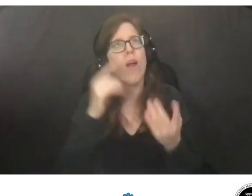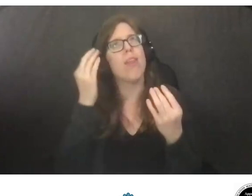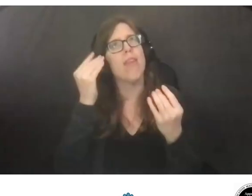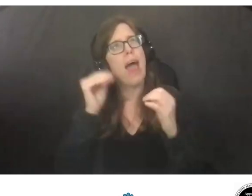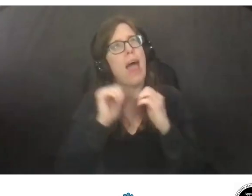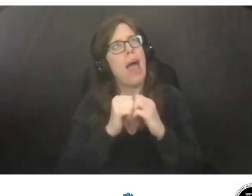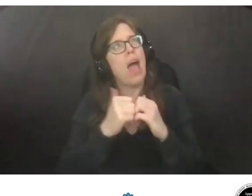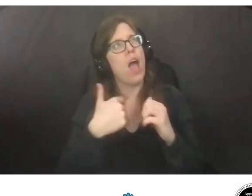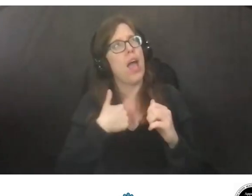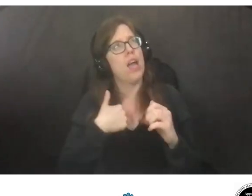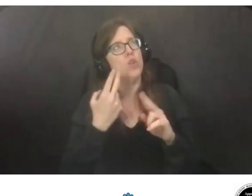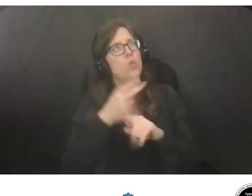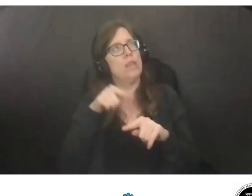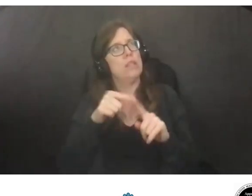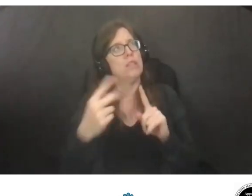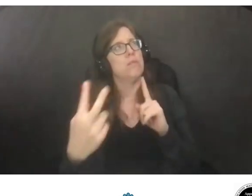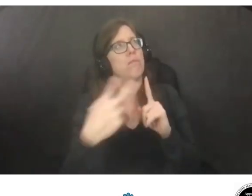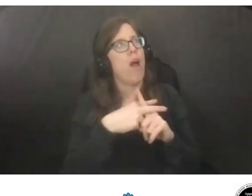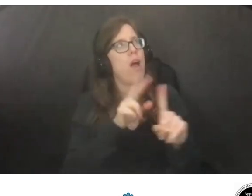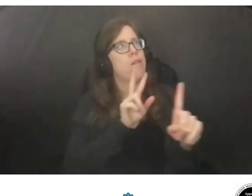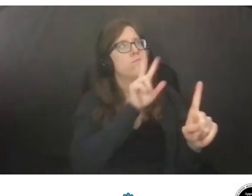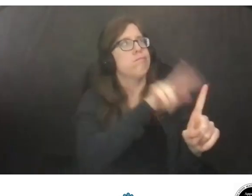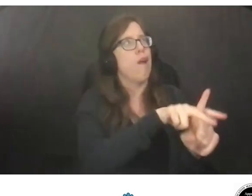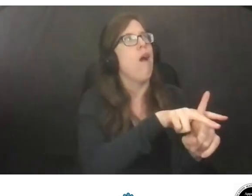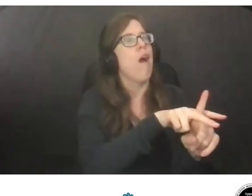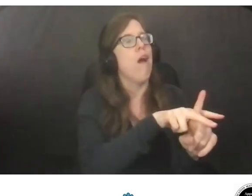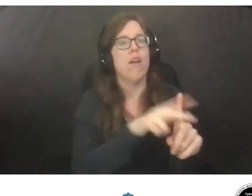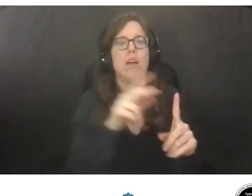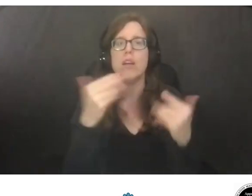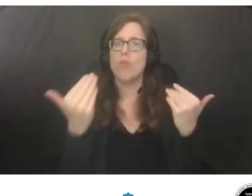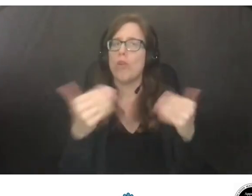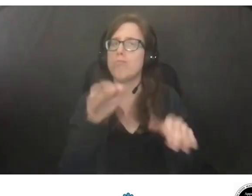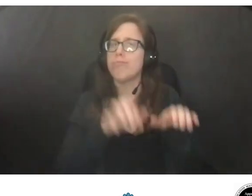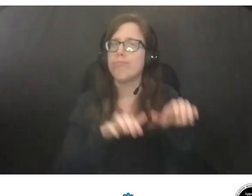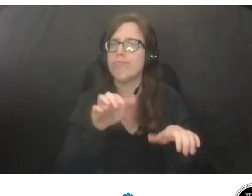think about how to apply this information. So please, feel free to share anything in the chat as we go.